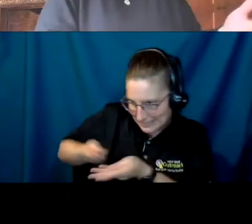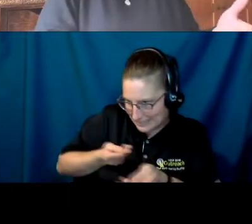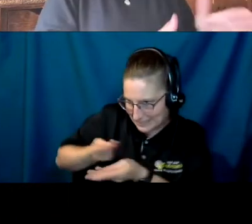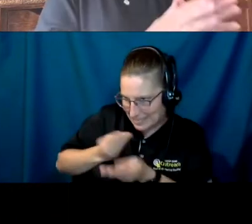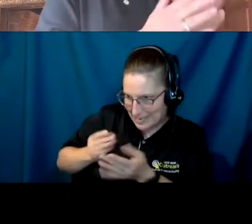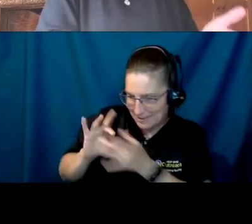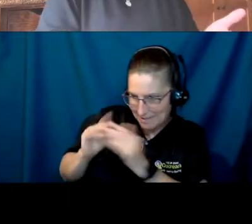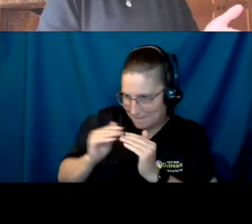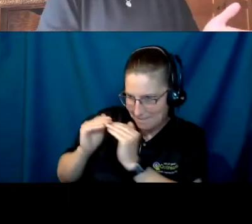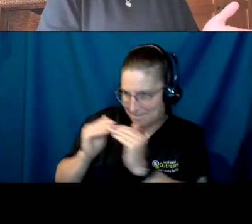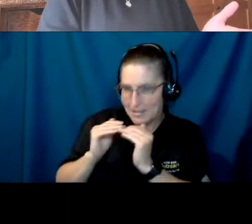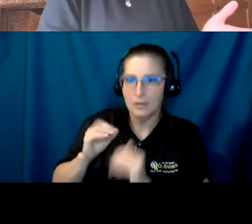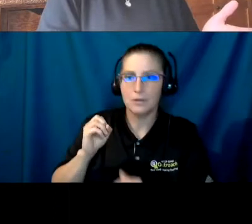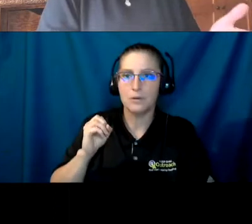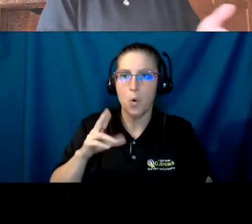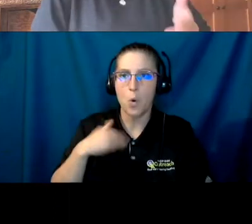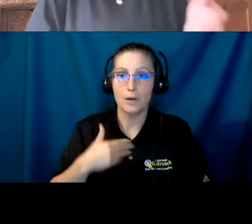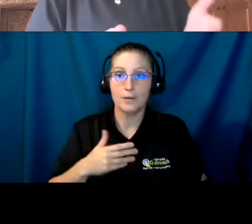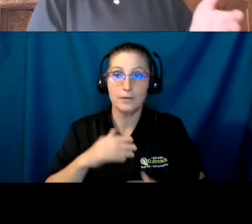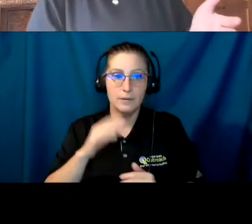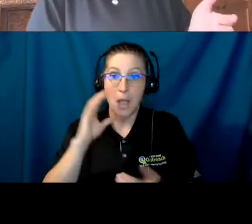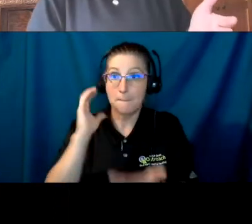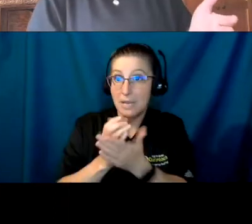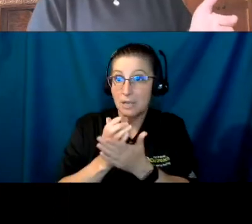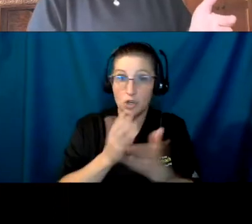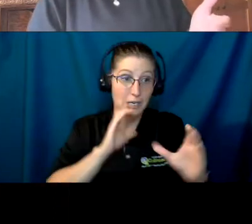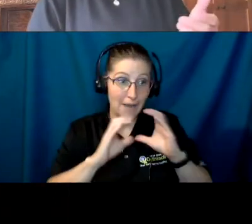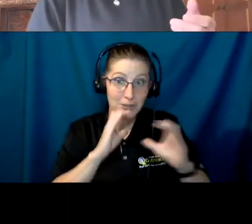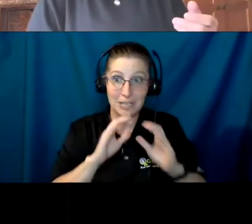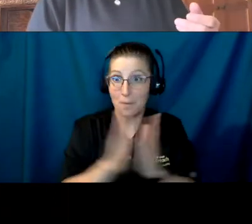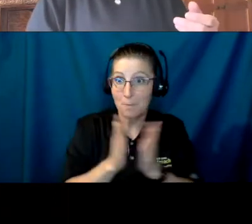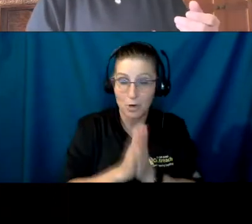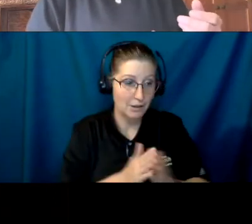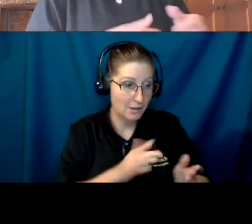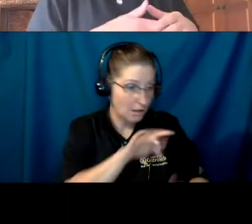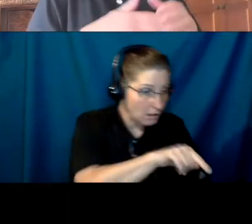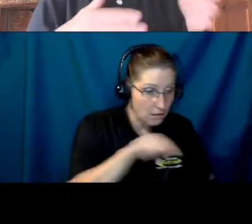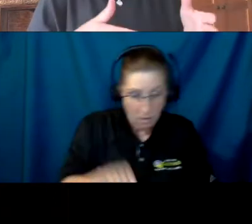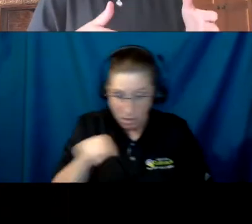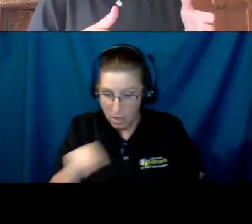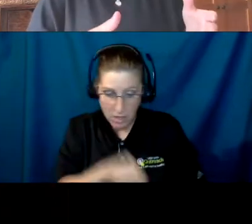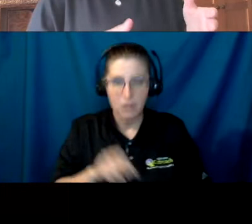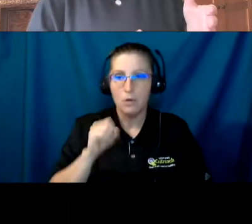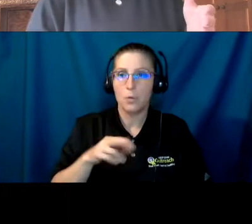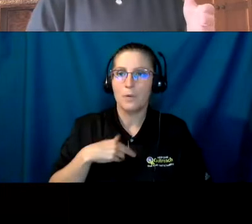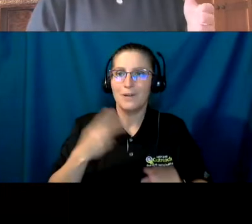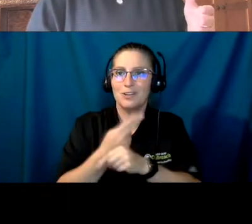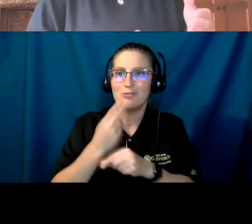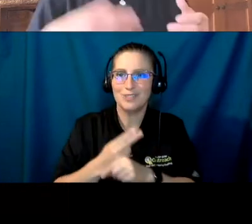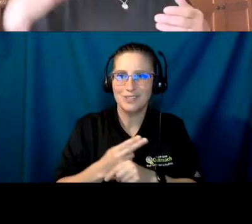a photo conversation book to engage in a conversation or, or to use a talker or to be able to hear